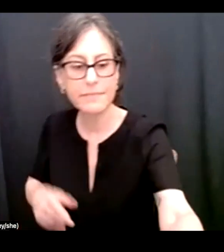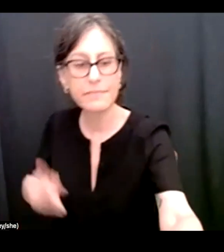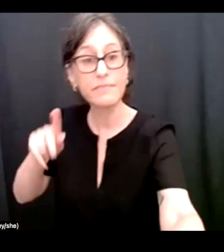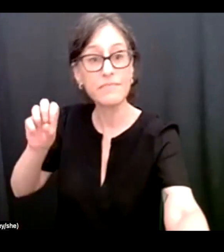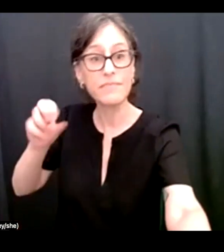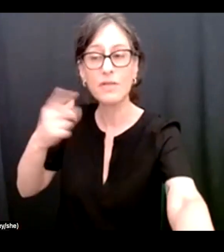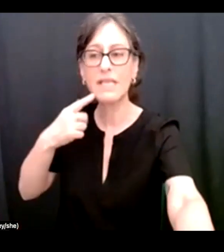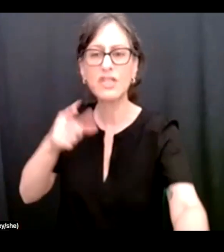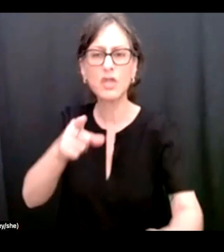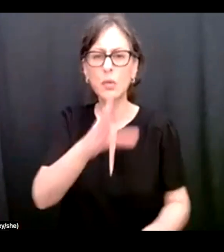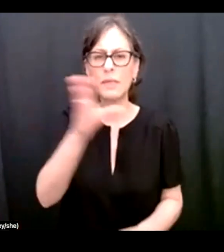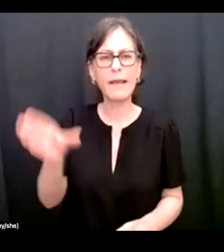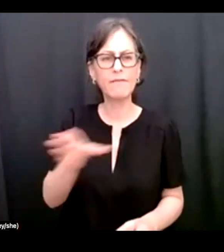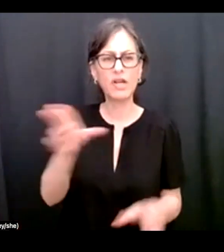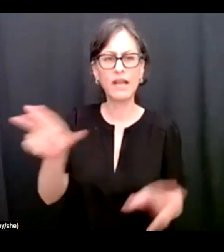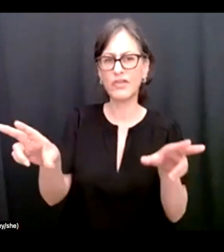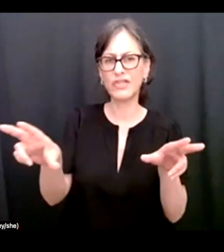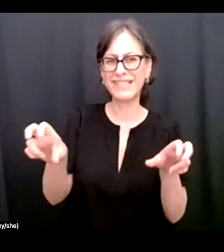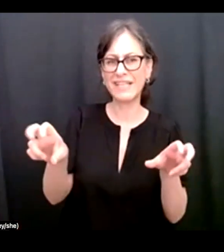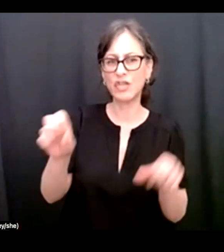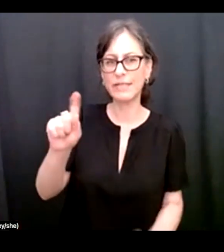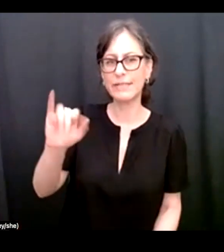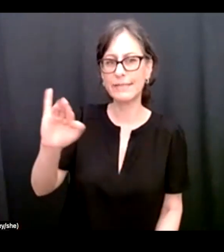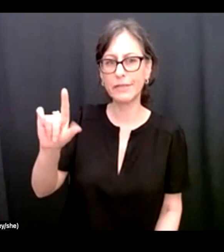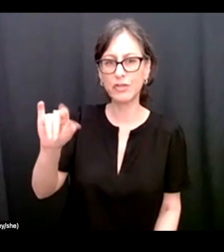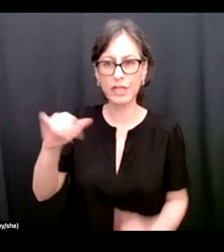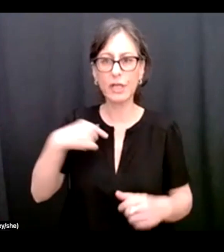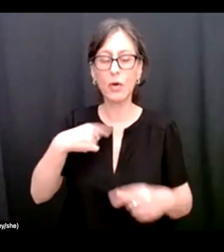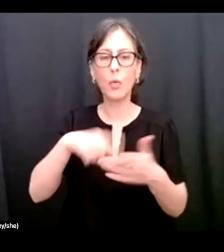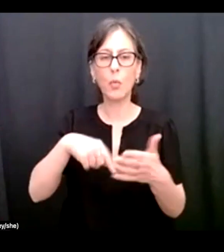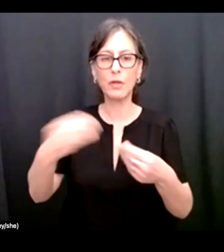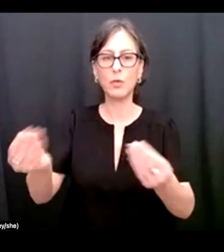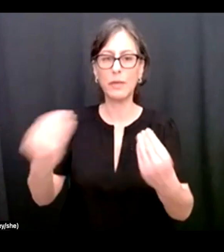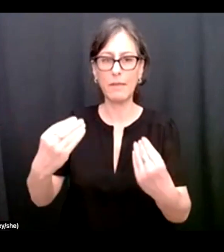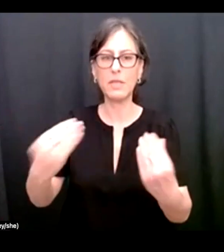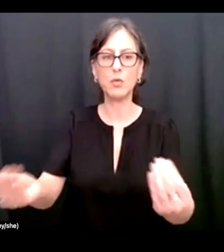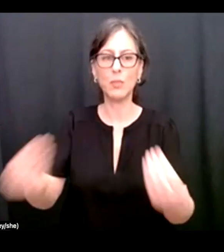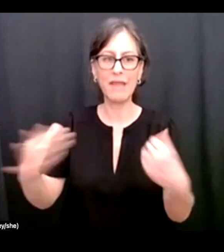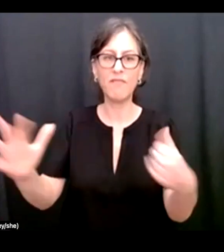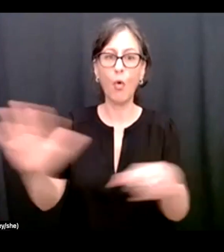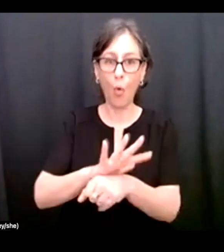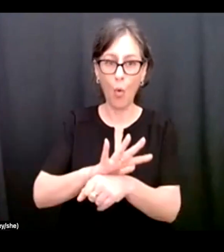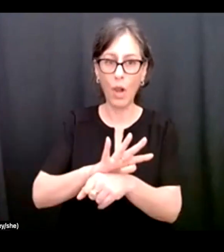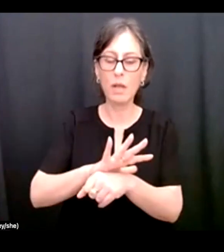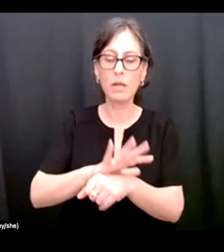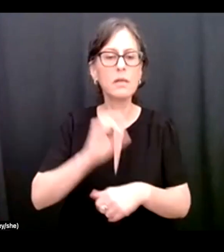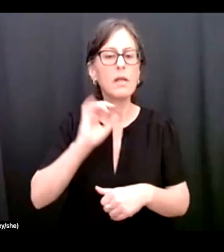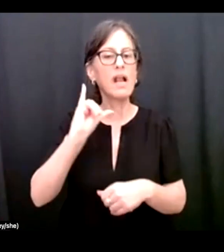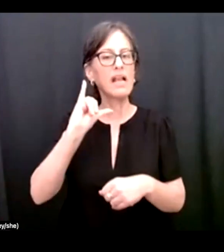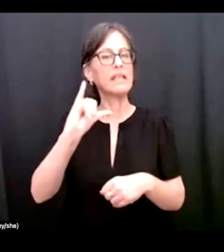were stingy. What you gave me you gave whole,” and that really reminded me of